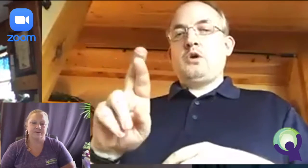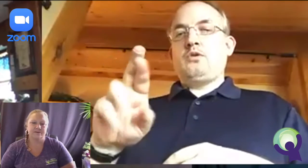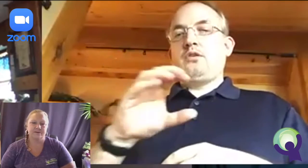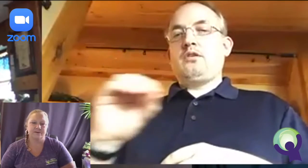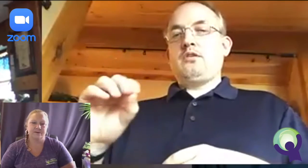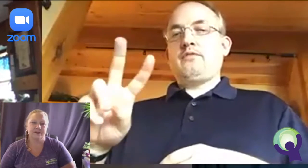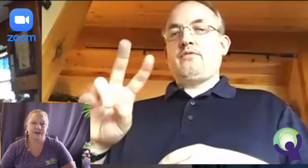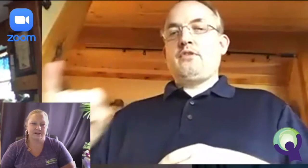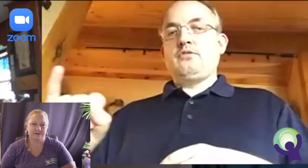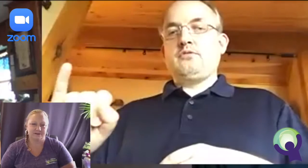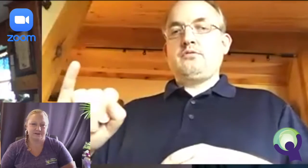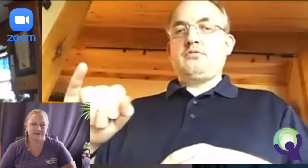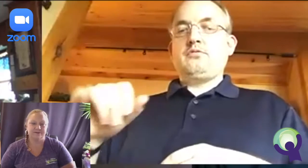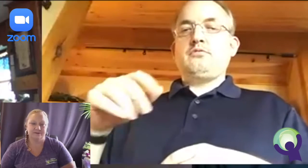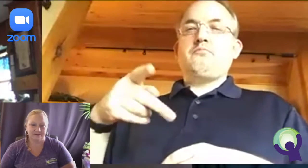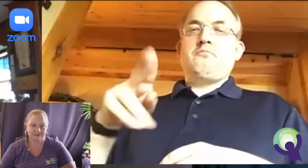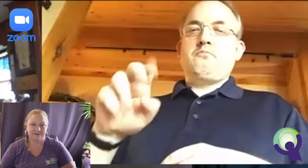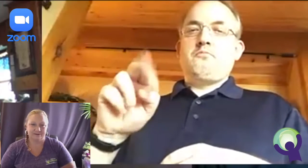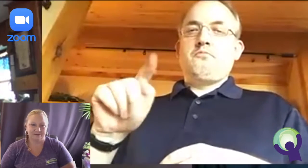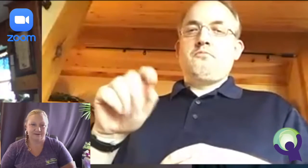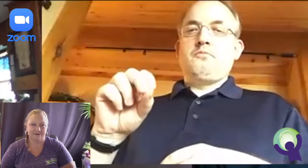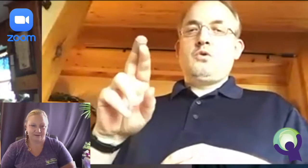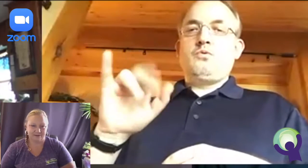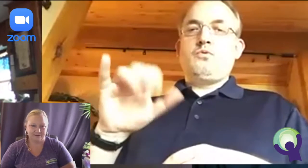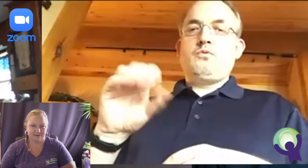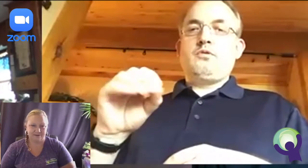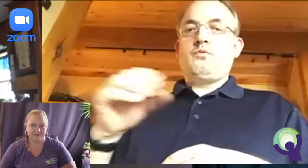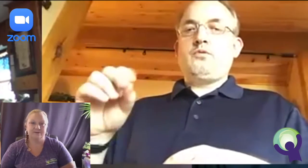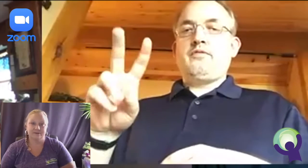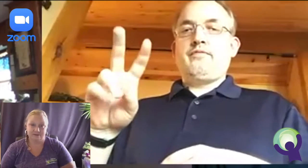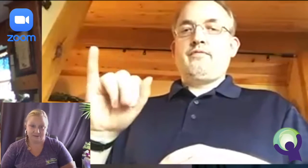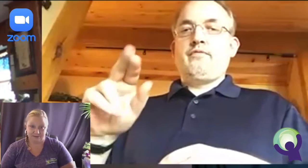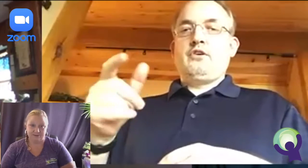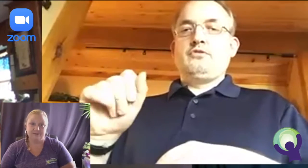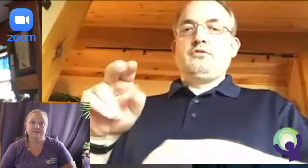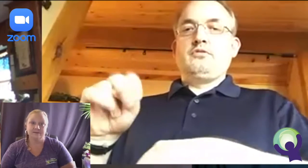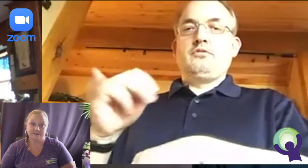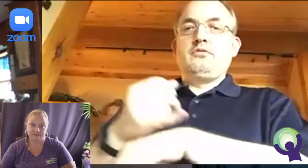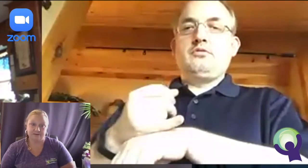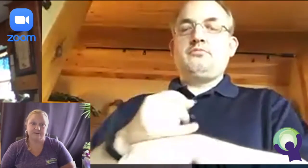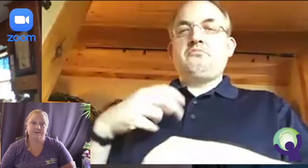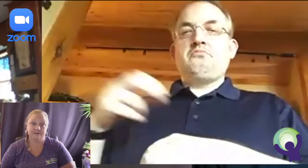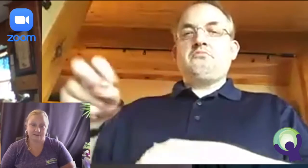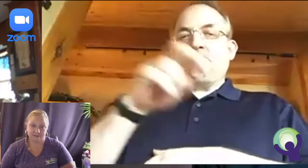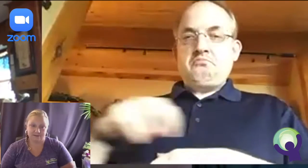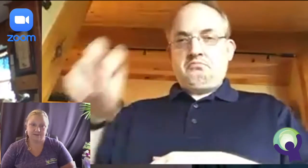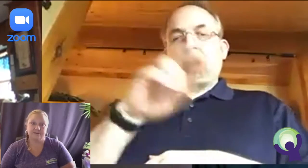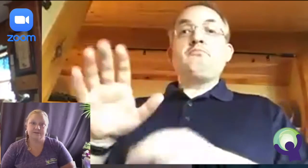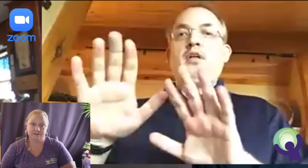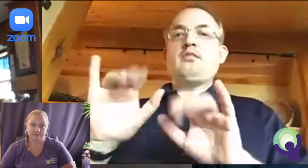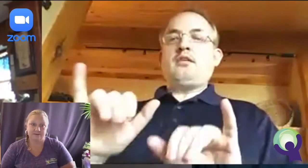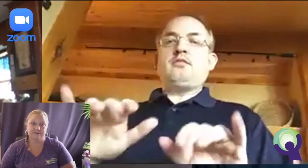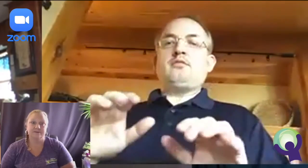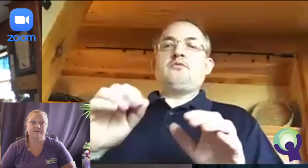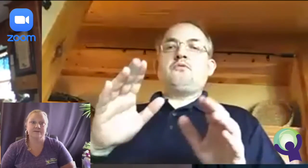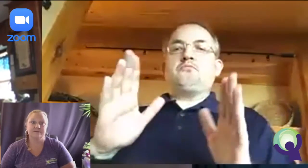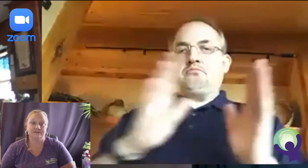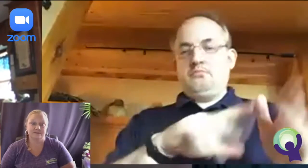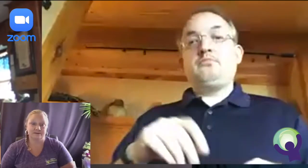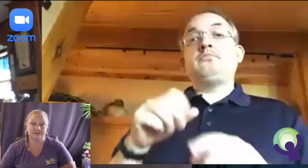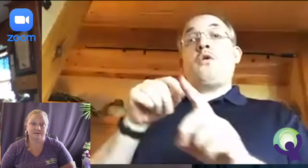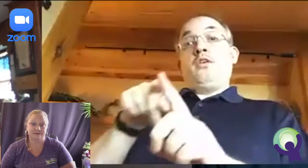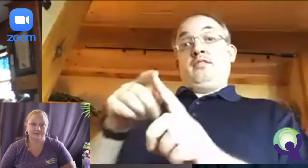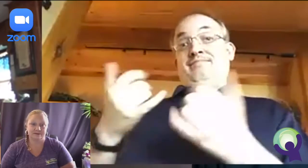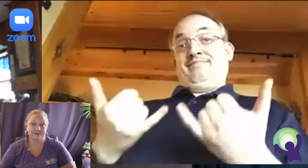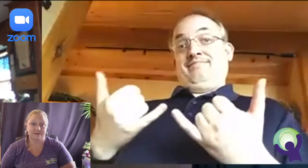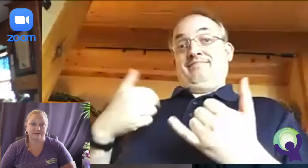New Jersey, Puerto Rico and yes, the Virgin Islands as well. So I worked in those areas